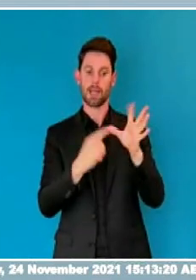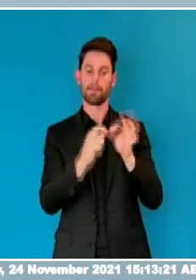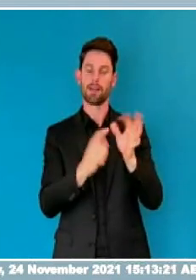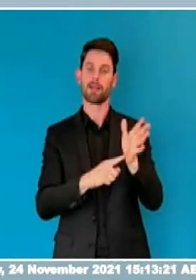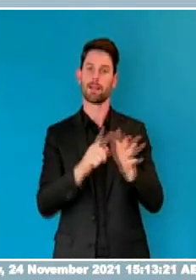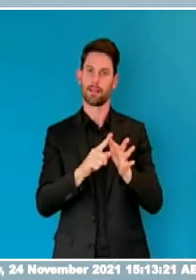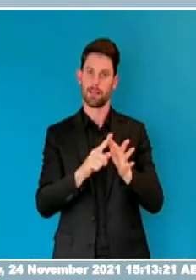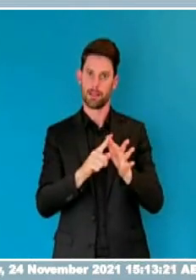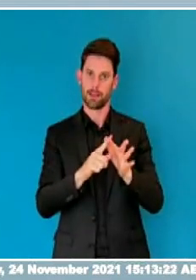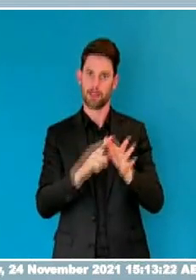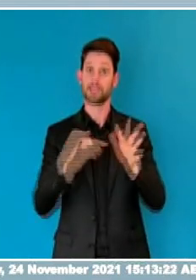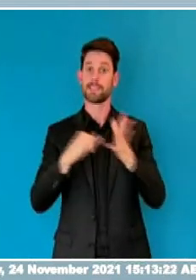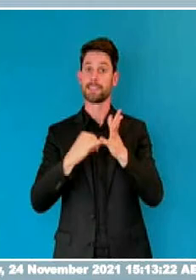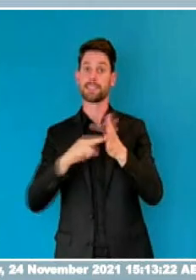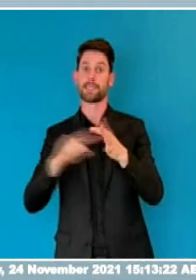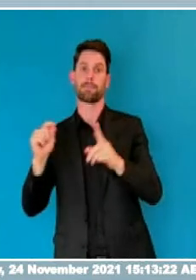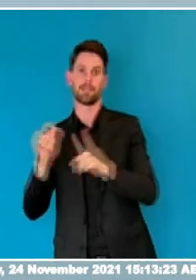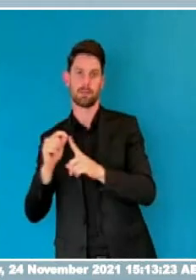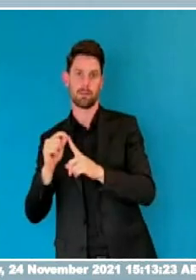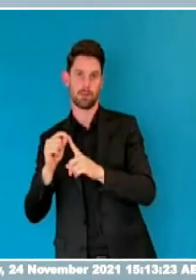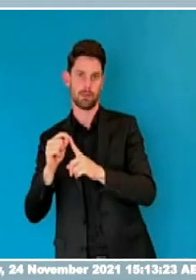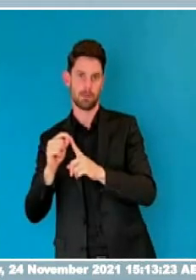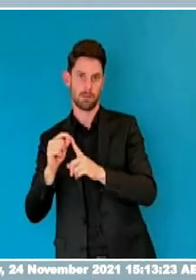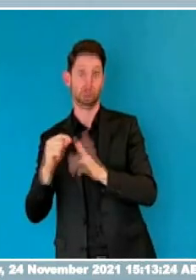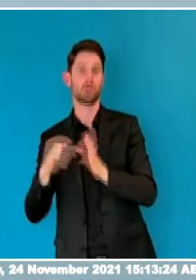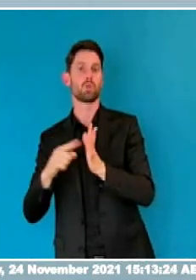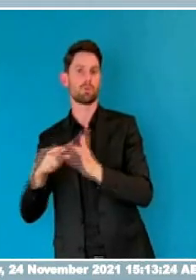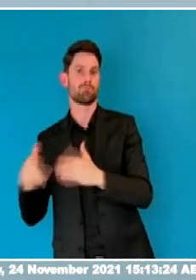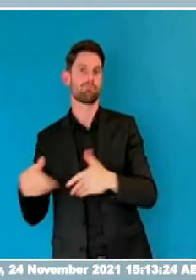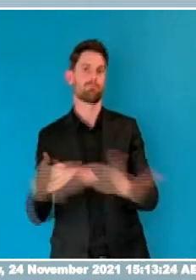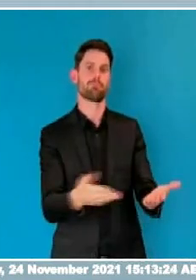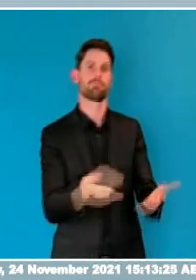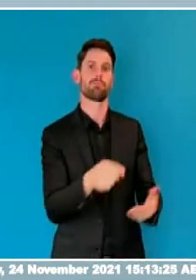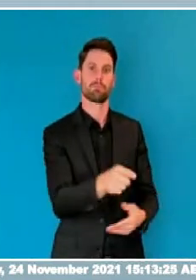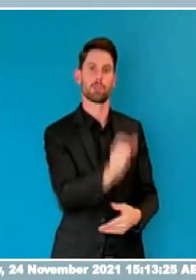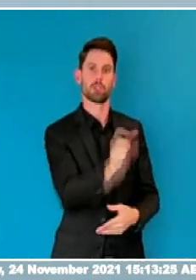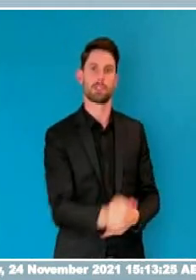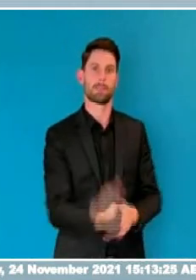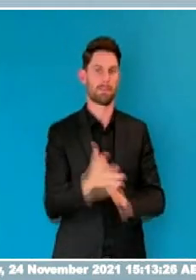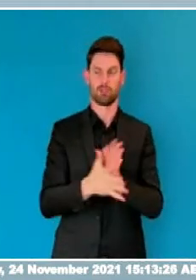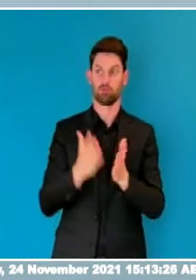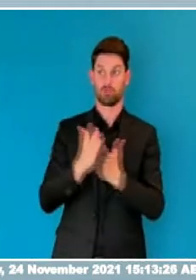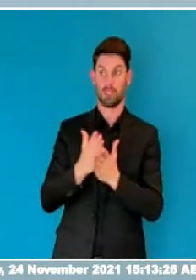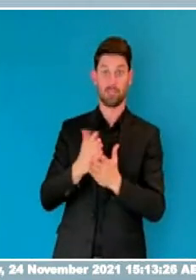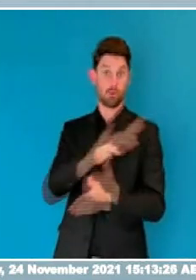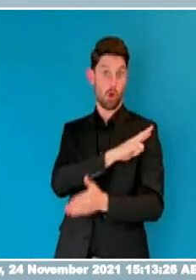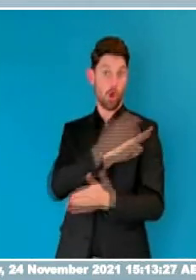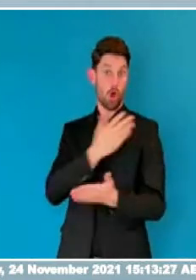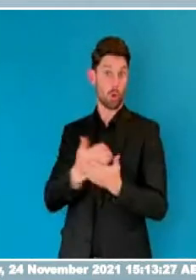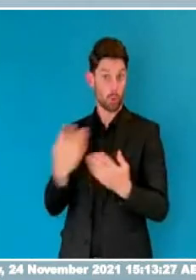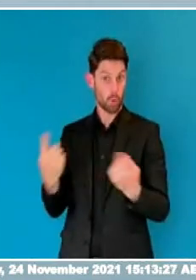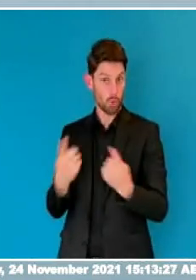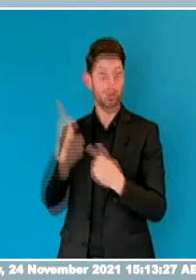the employer. So similar sort of words, "reasonable steps", you know, compared to